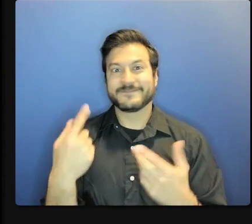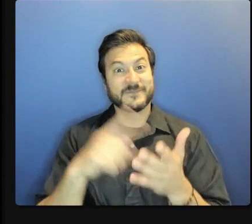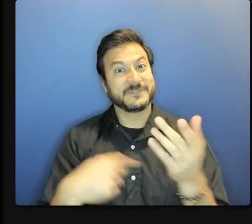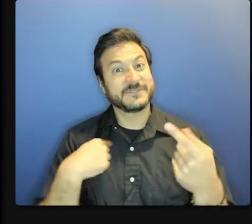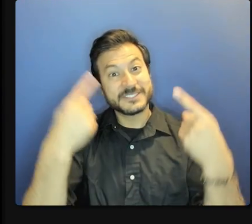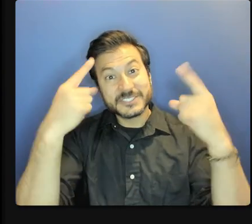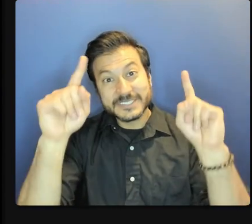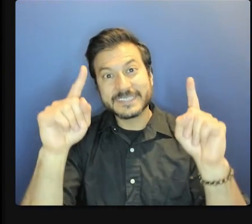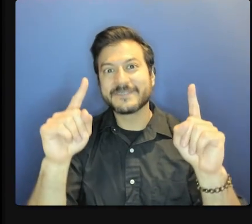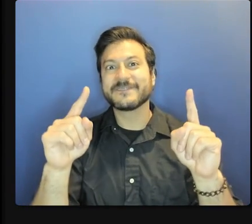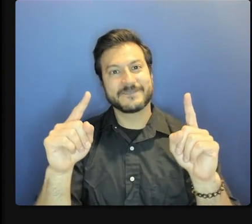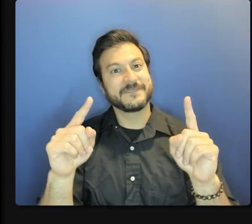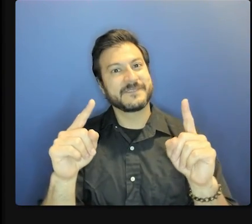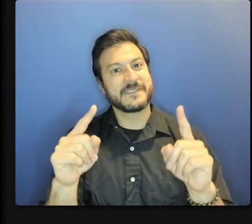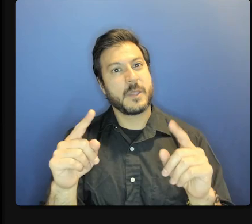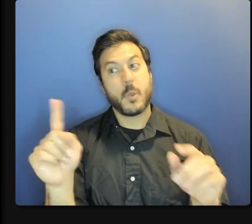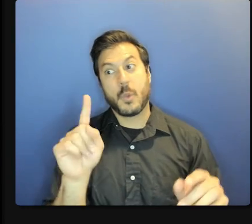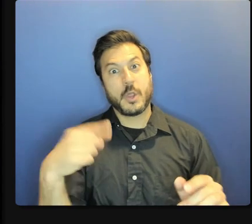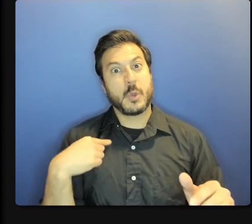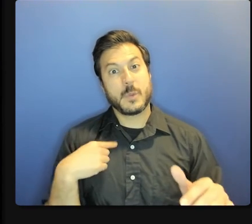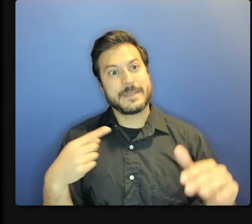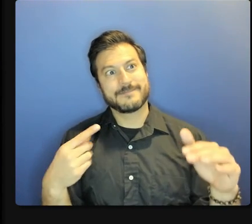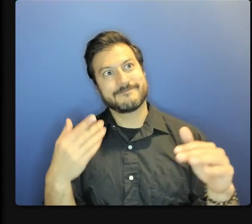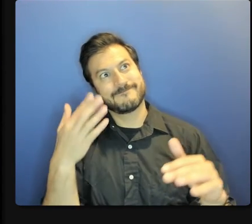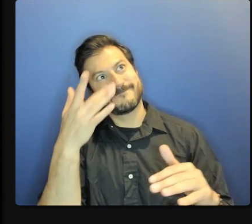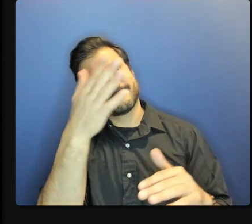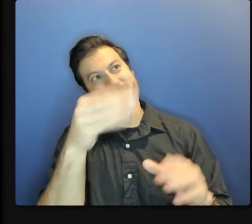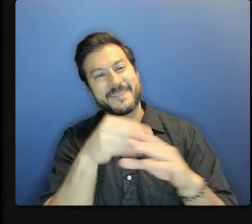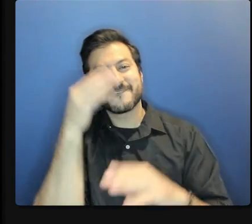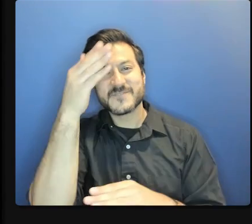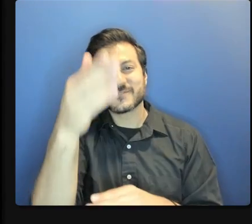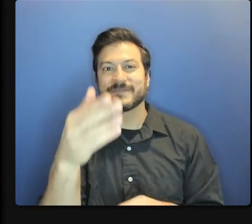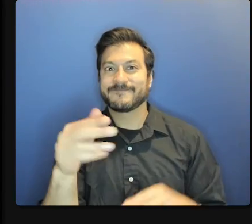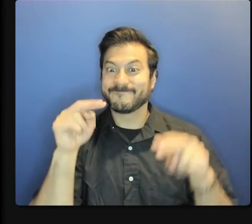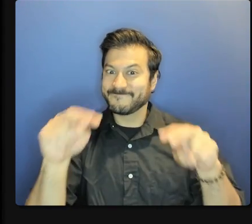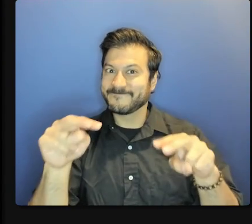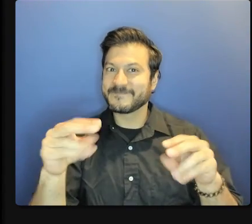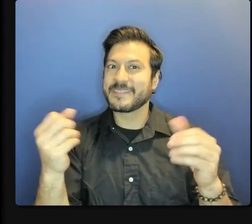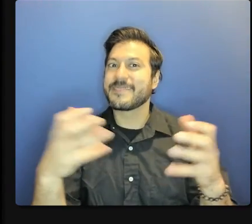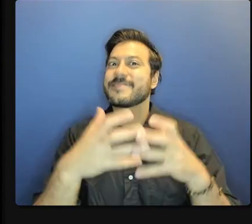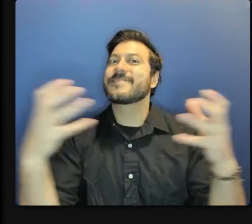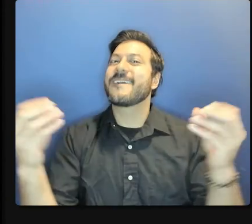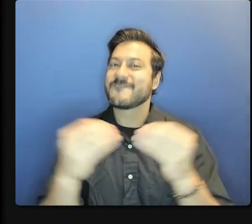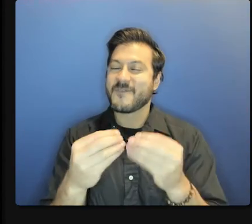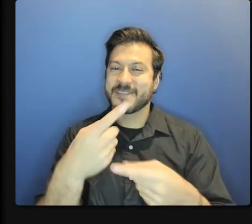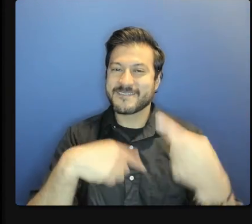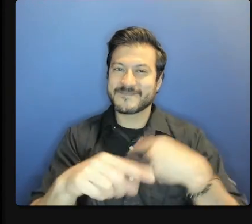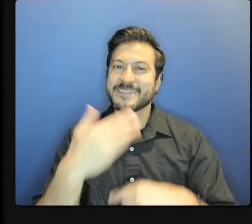what we've been able to achieve. And also a peek into where we're headed in the future. Stay tuned. There's a lot more coming.